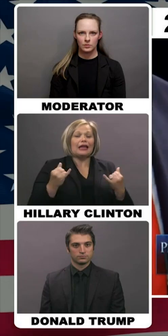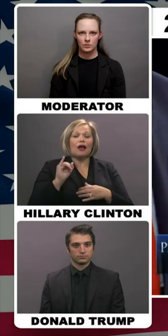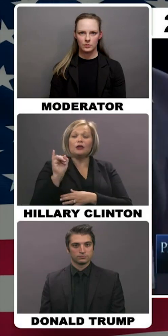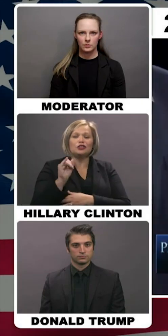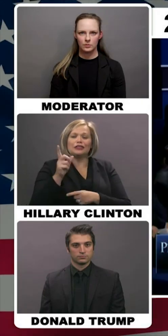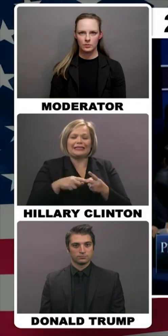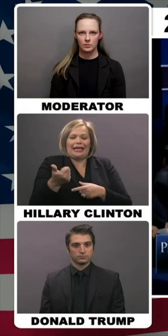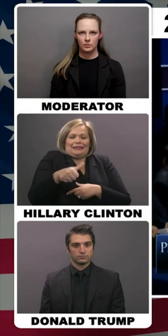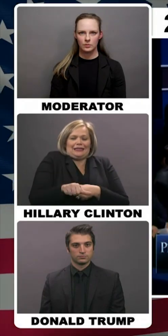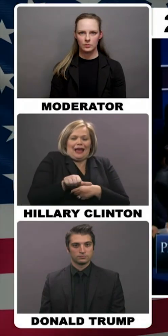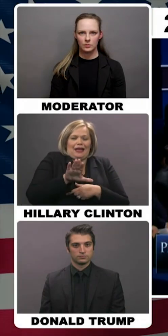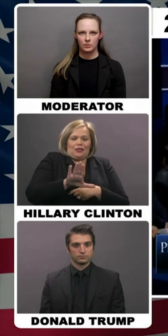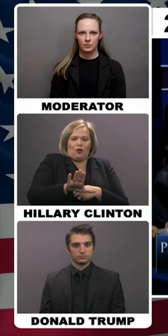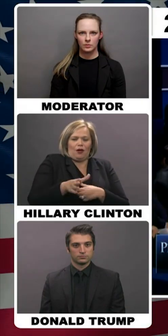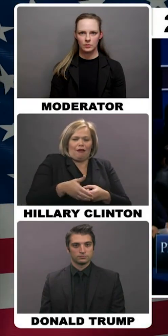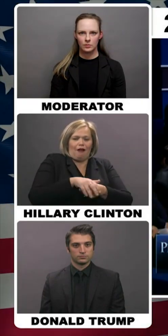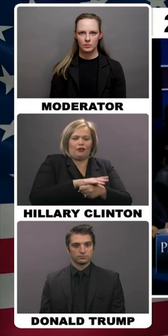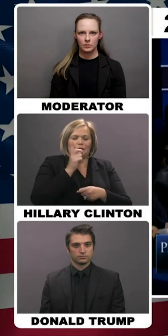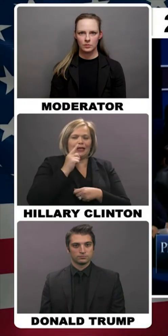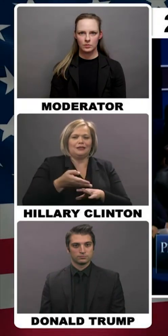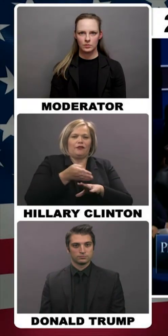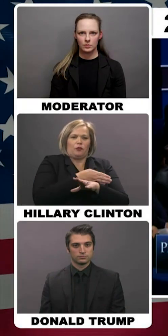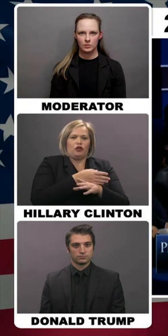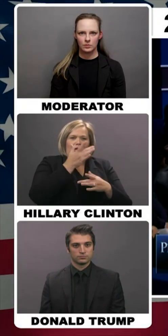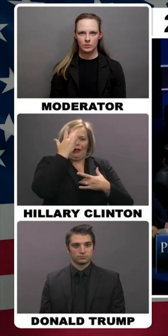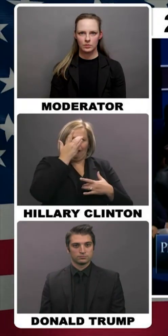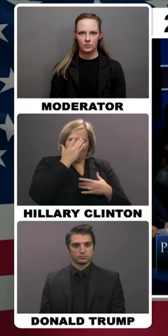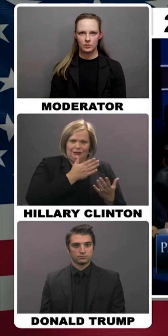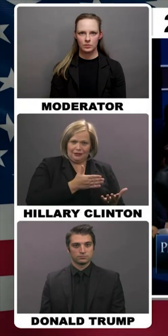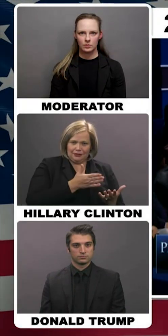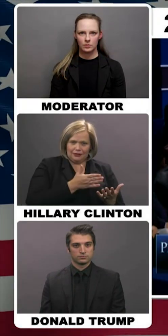because of a preexisting condition. Number two, no lifetime limits,